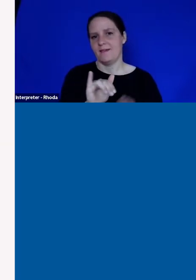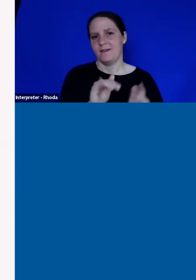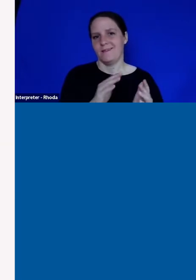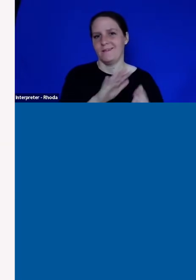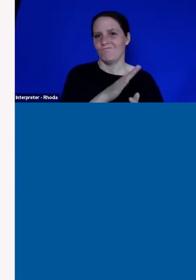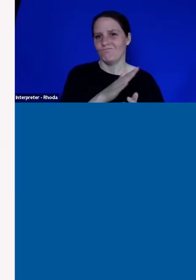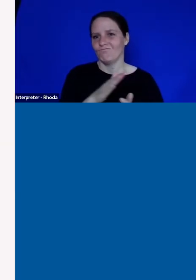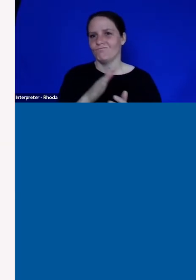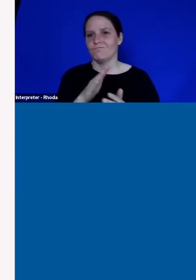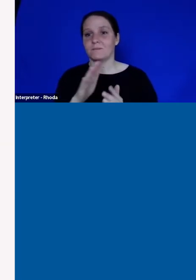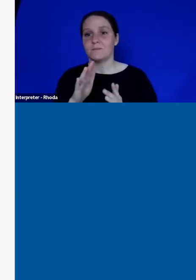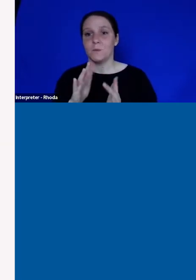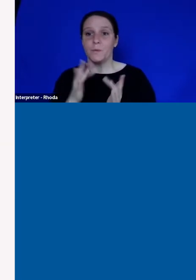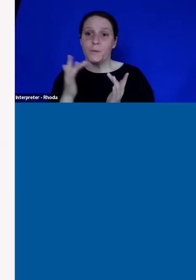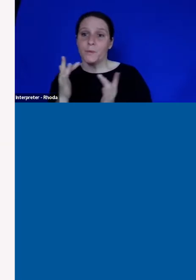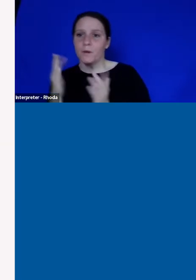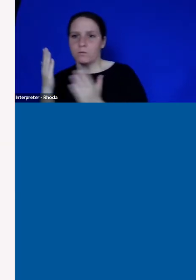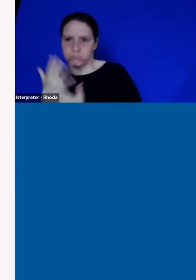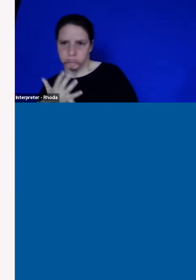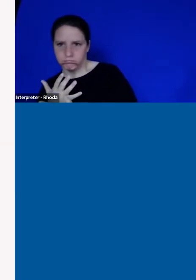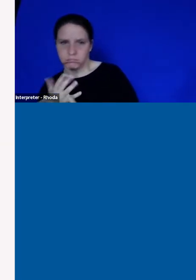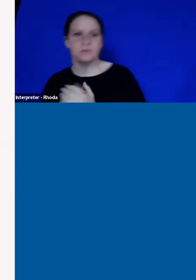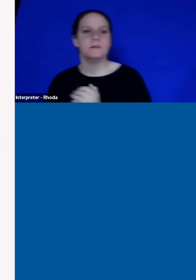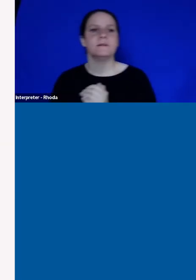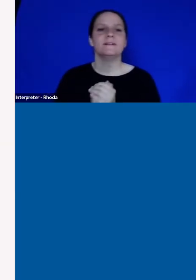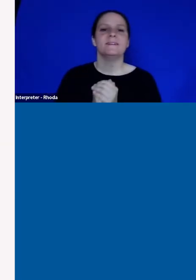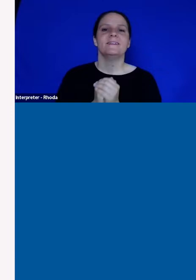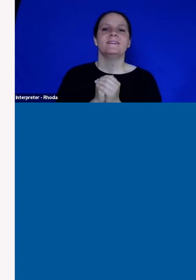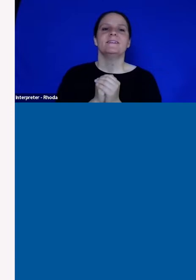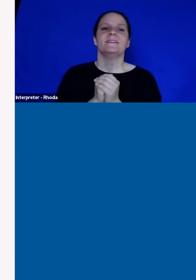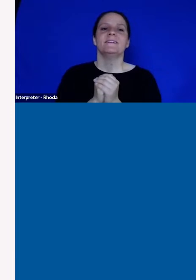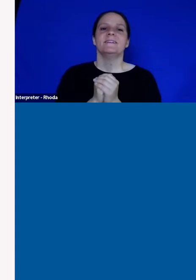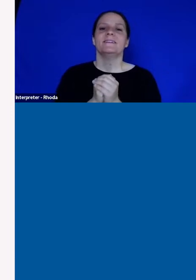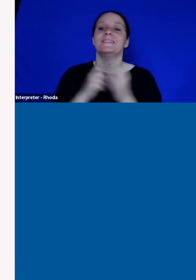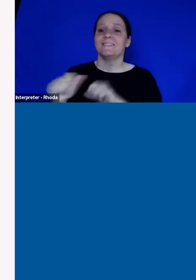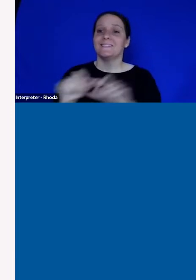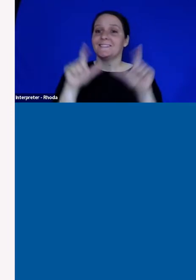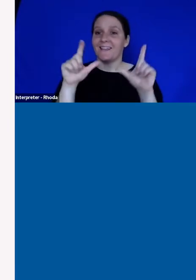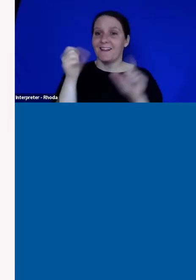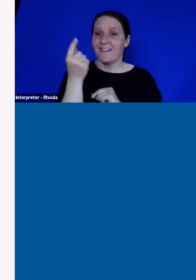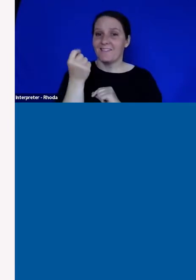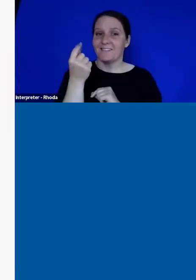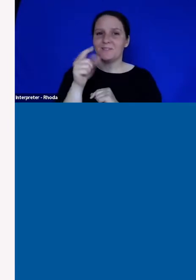Slide 11, so a summary for color contrast and blindness is that we need to test the ratio of two colors,